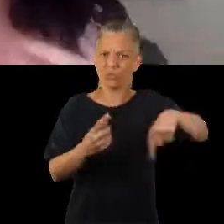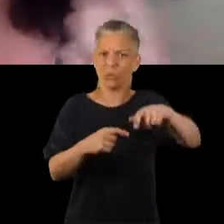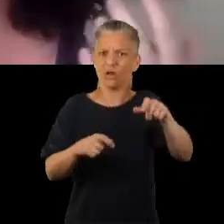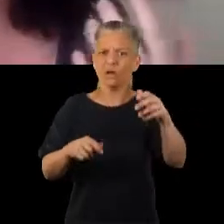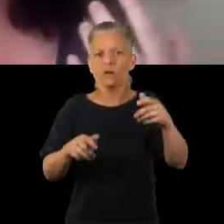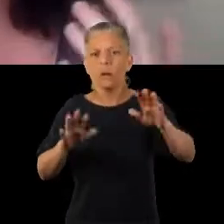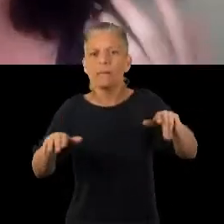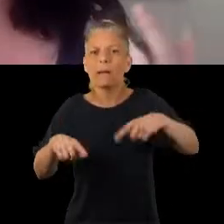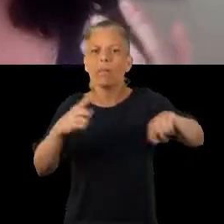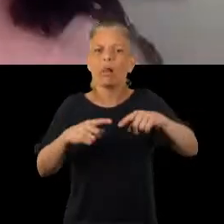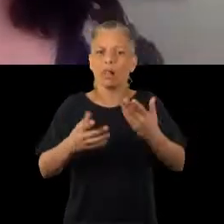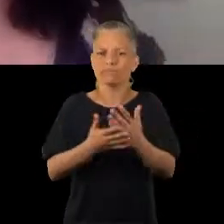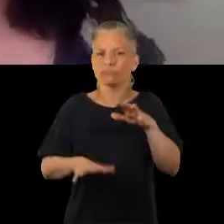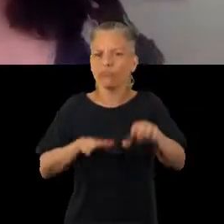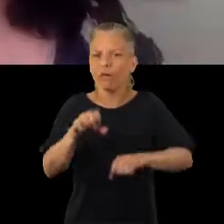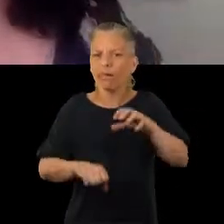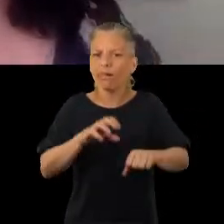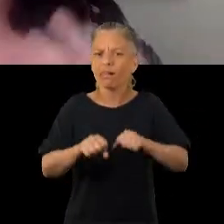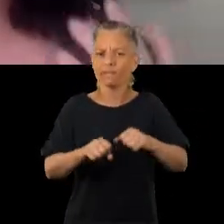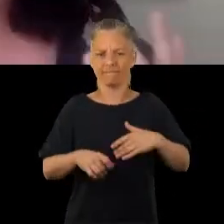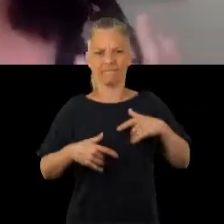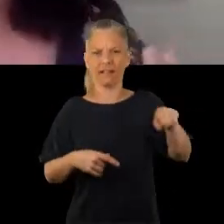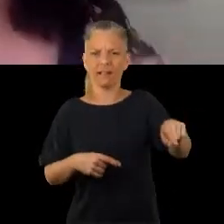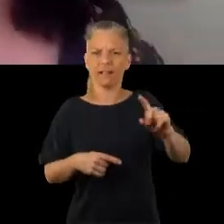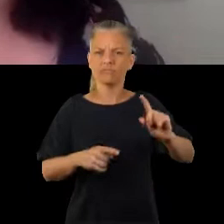as part of the organisation and also the community, trying to figure stuff out for